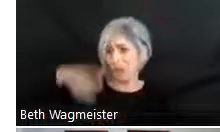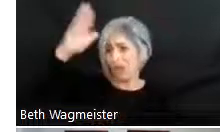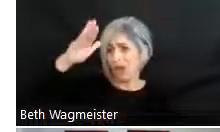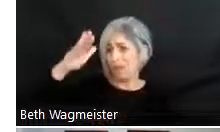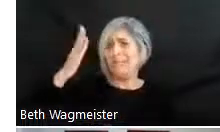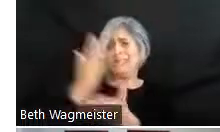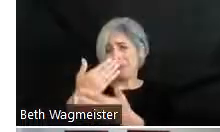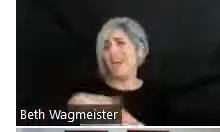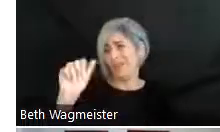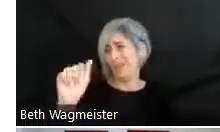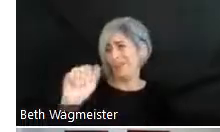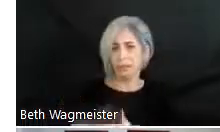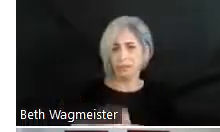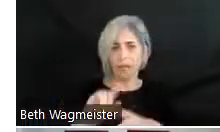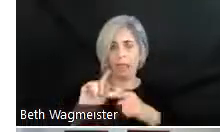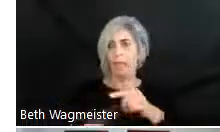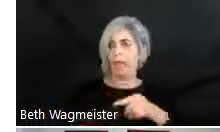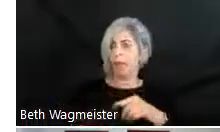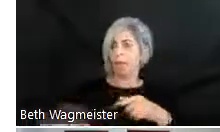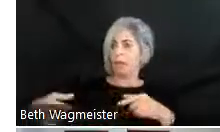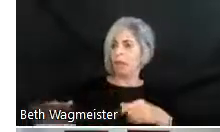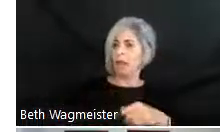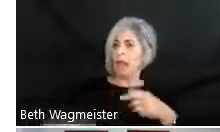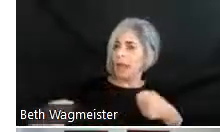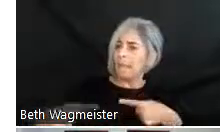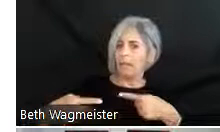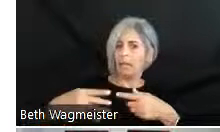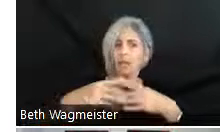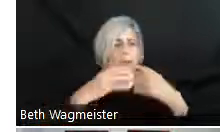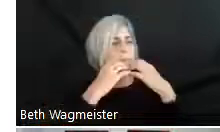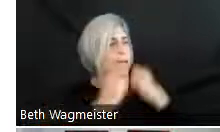towards that empathy and compassion level, that's where things really start to change.